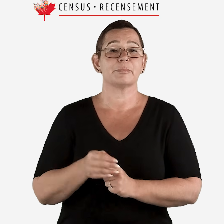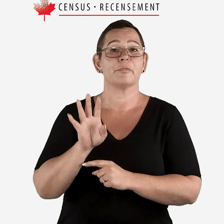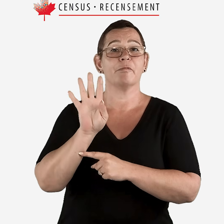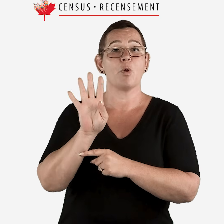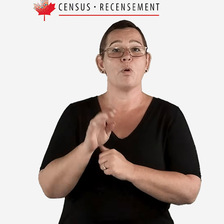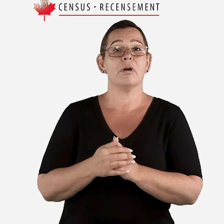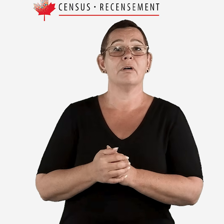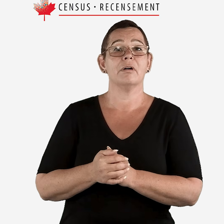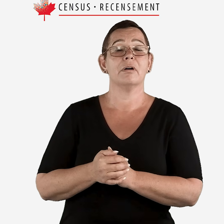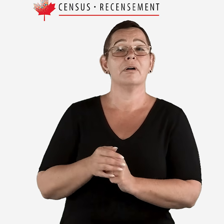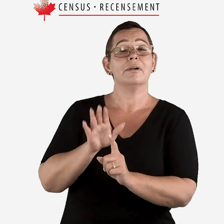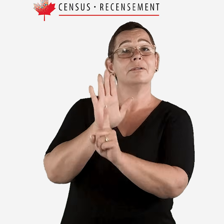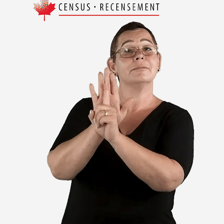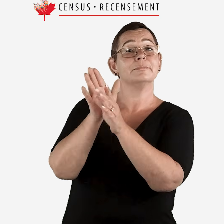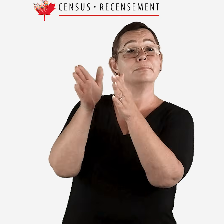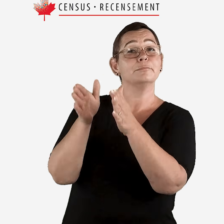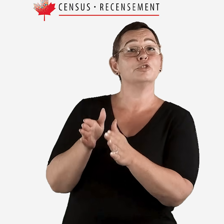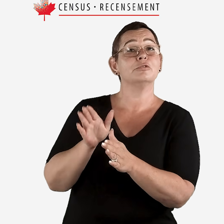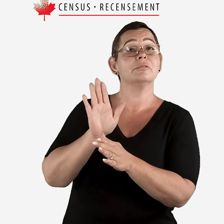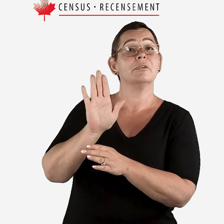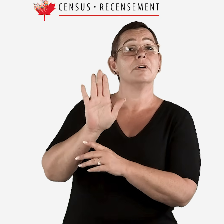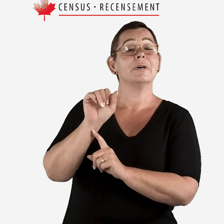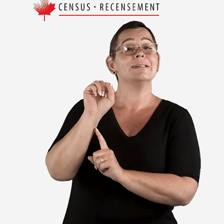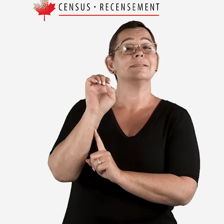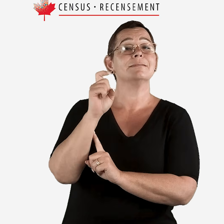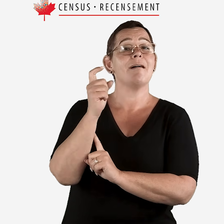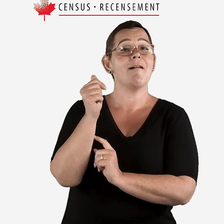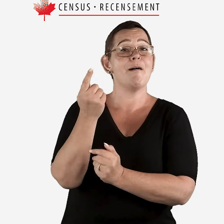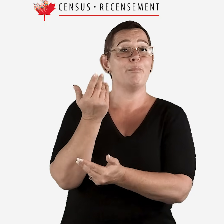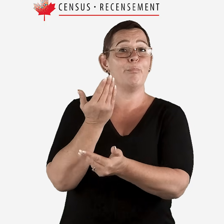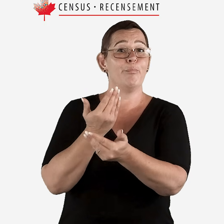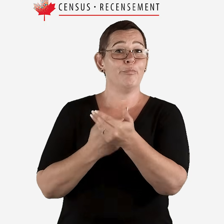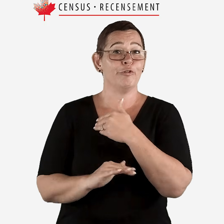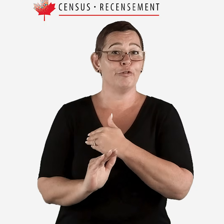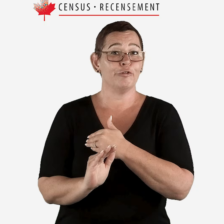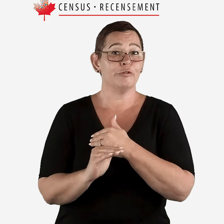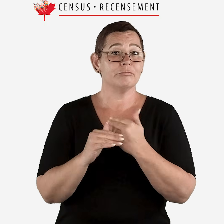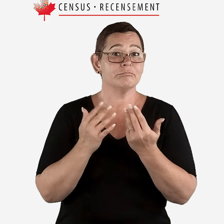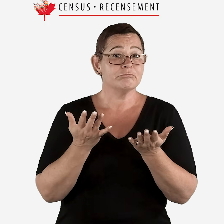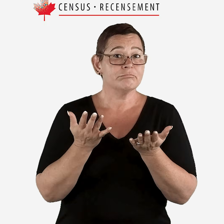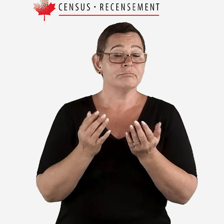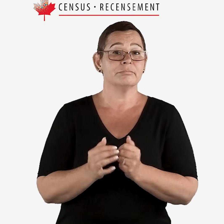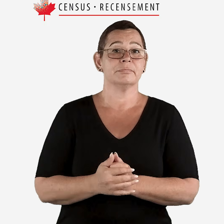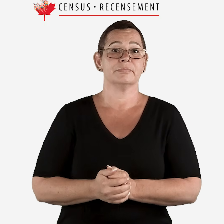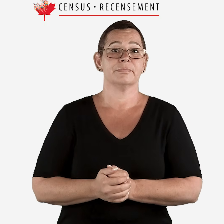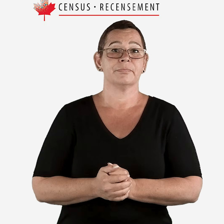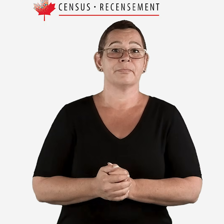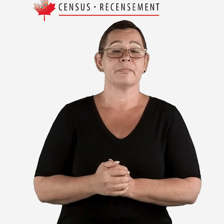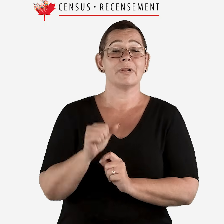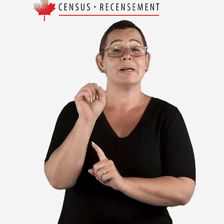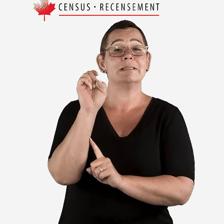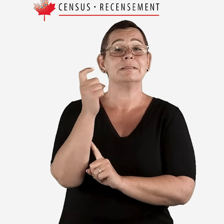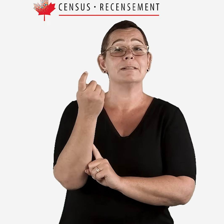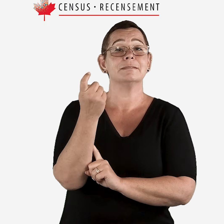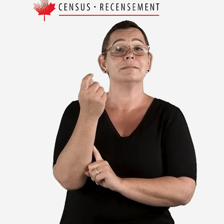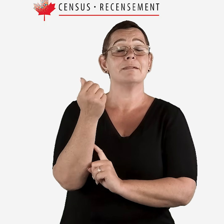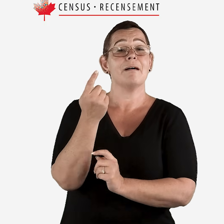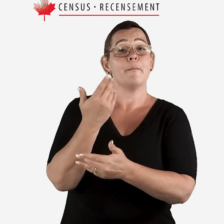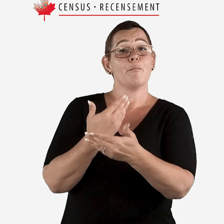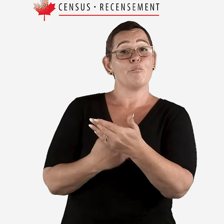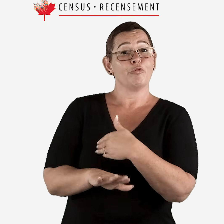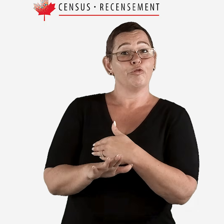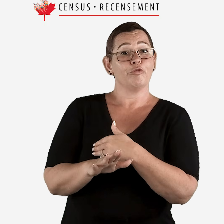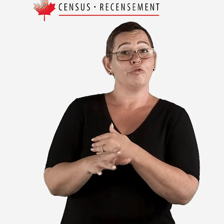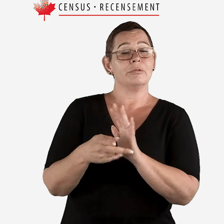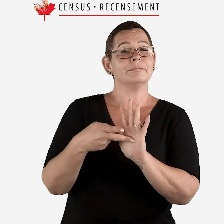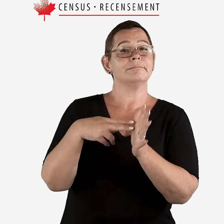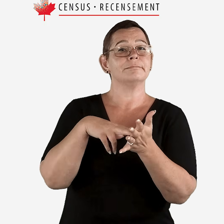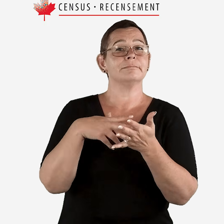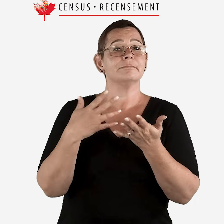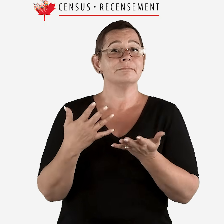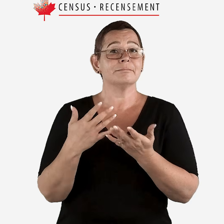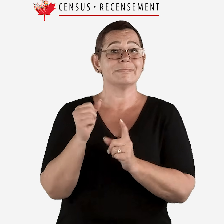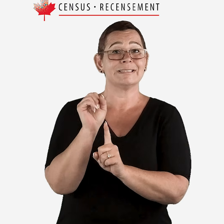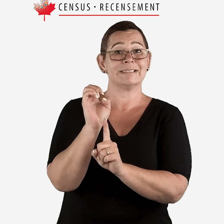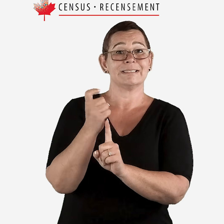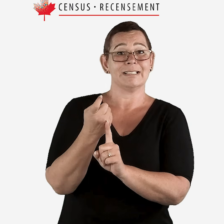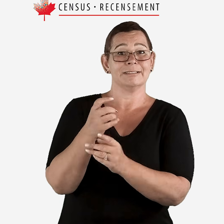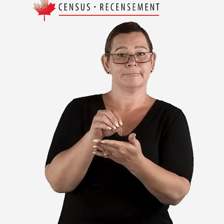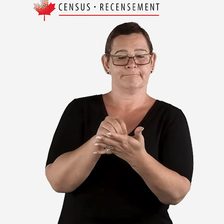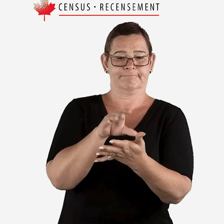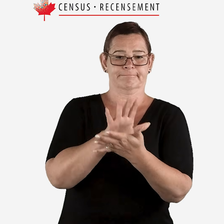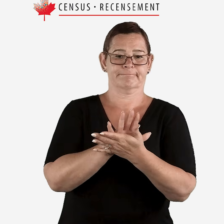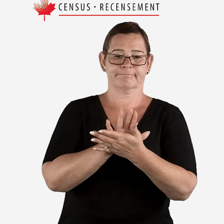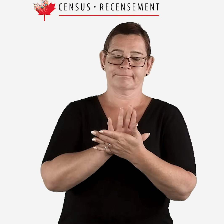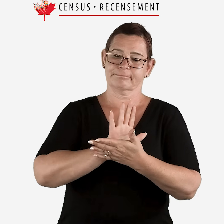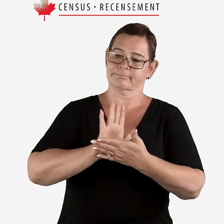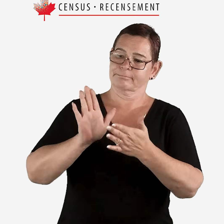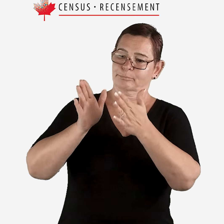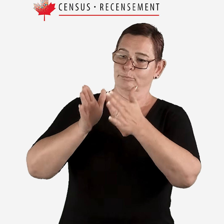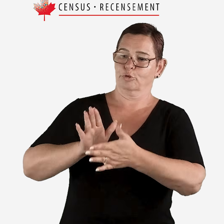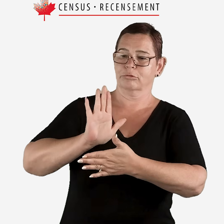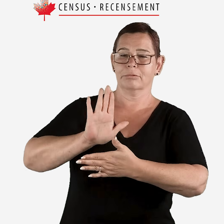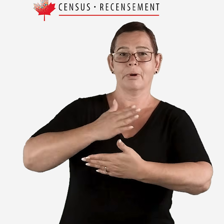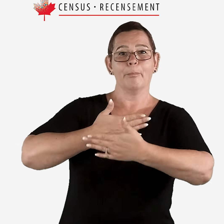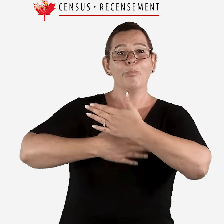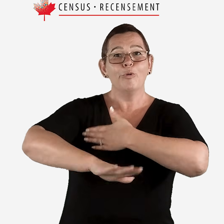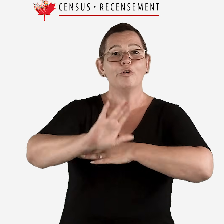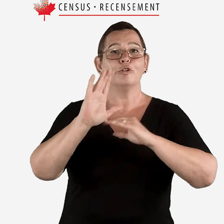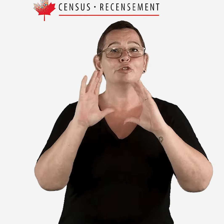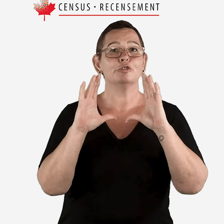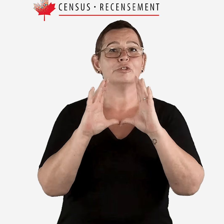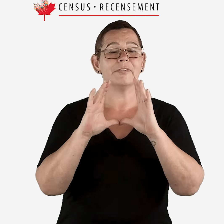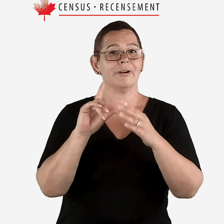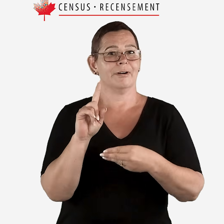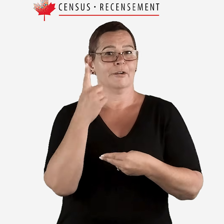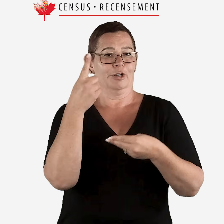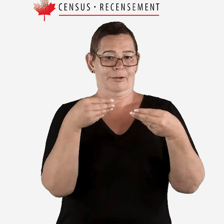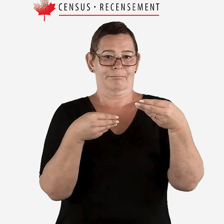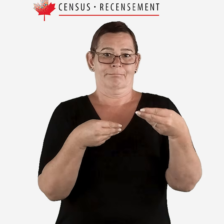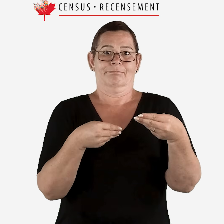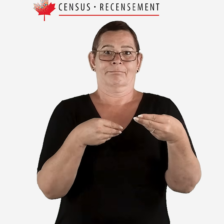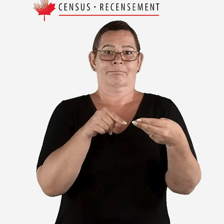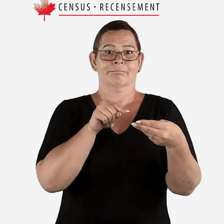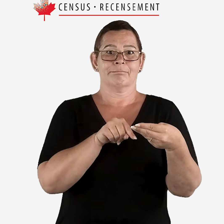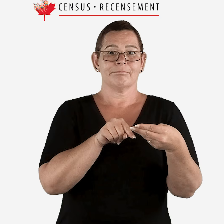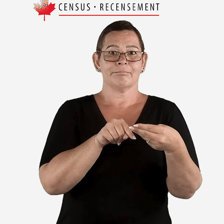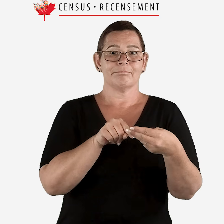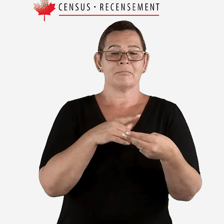4. What was this person’s sex at birth? Sex at birth refers to the sex recorded on a person’s first birth certificate.